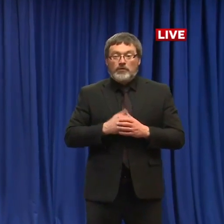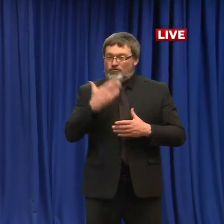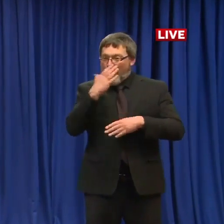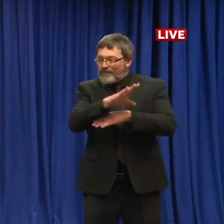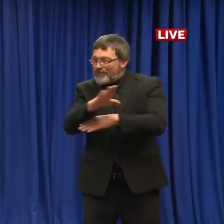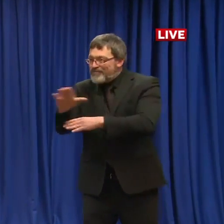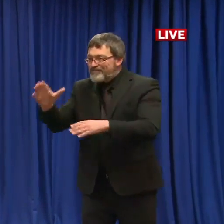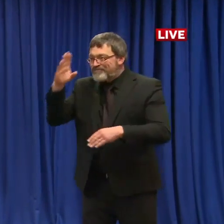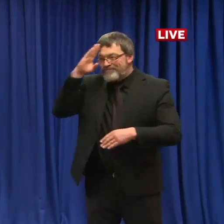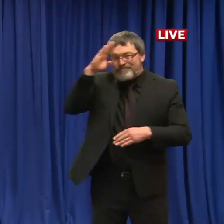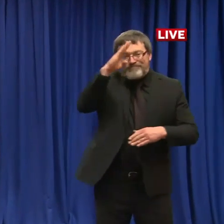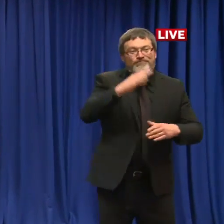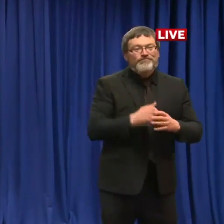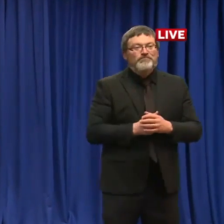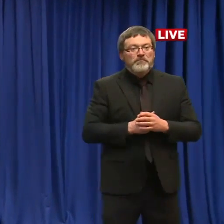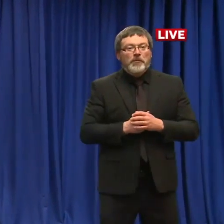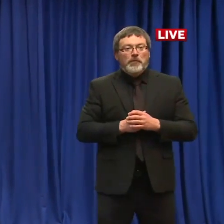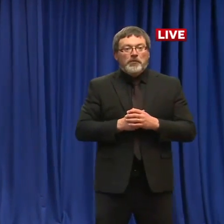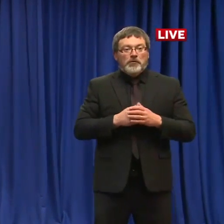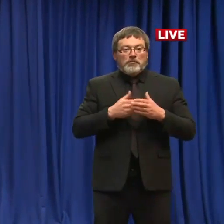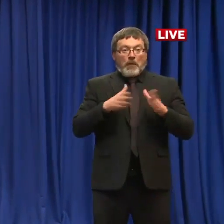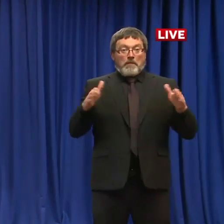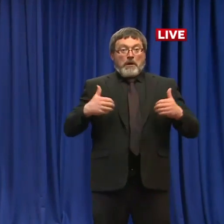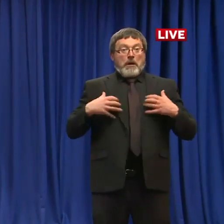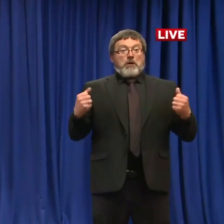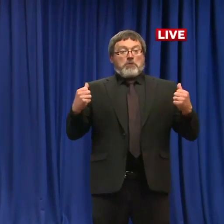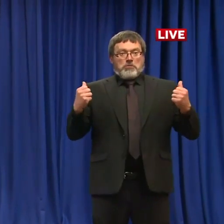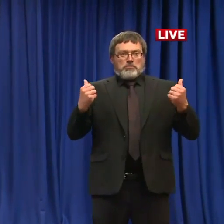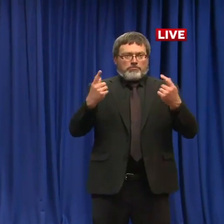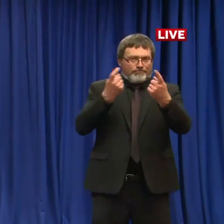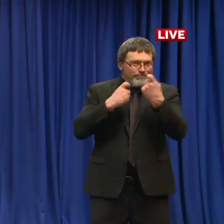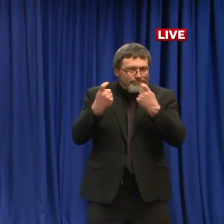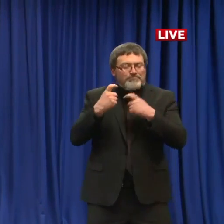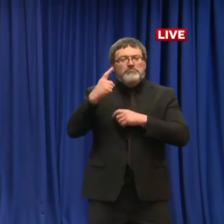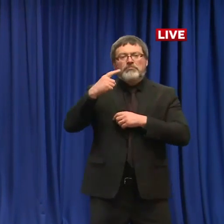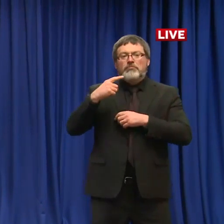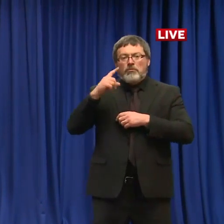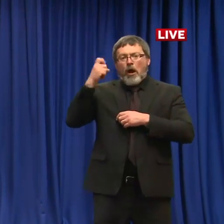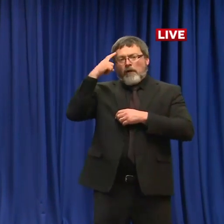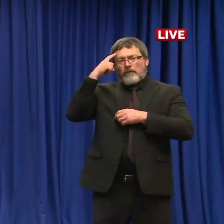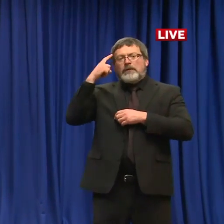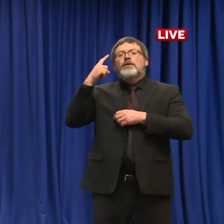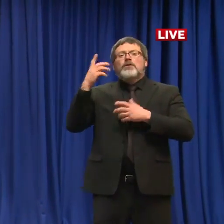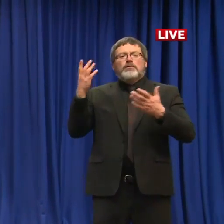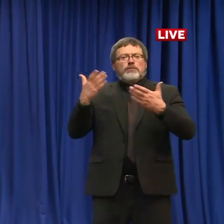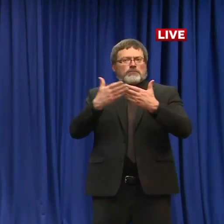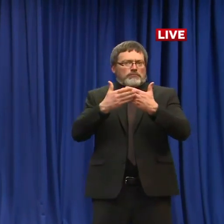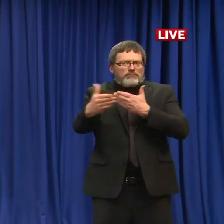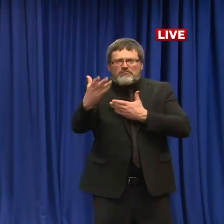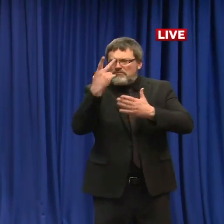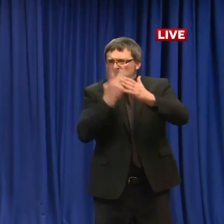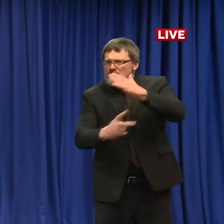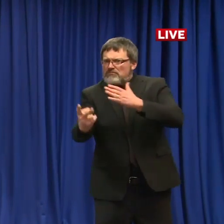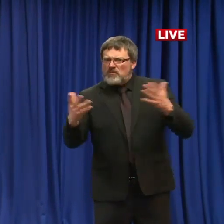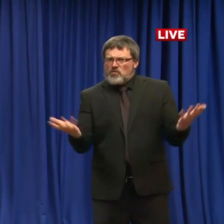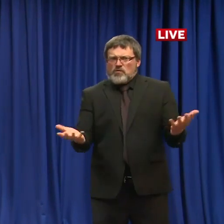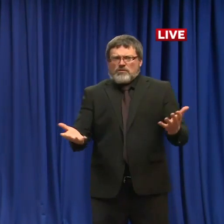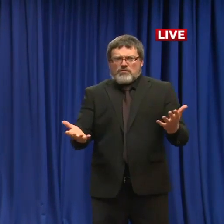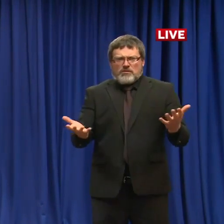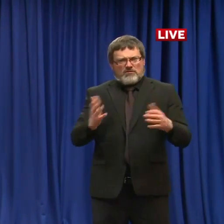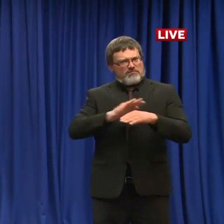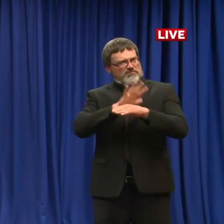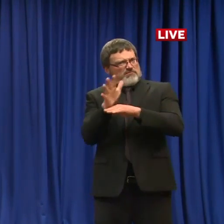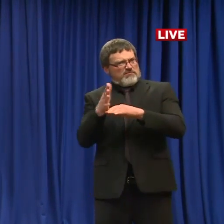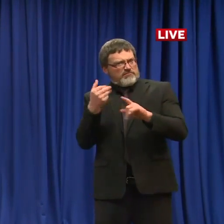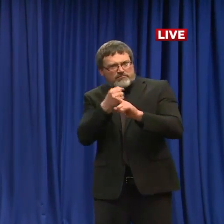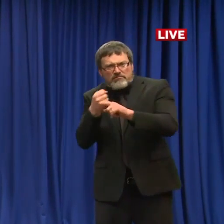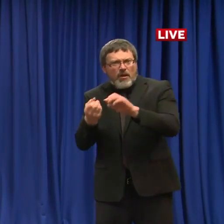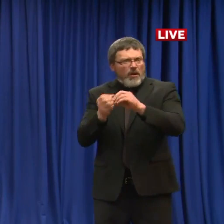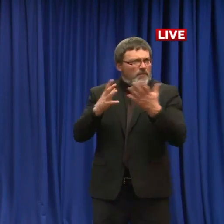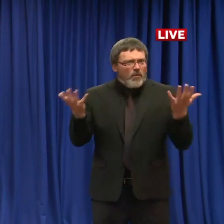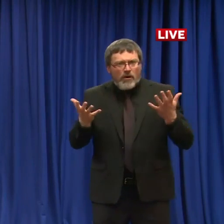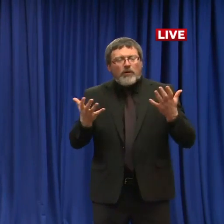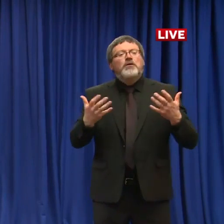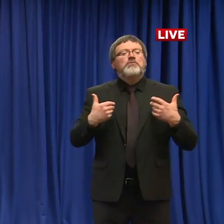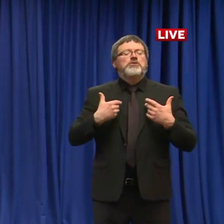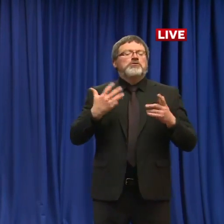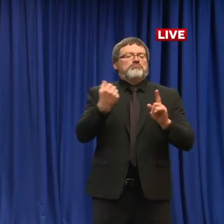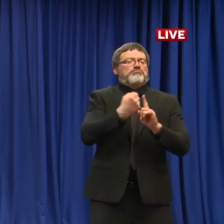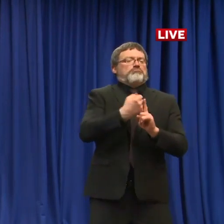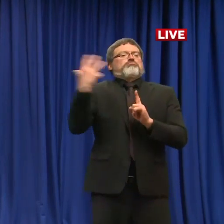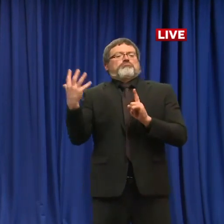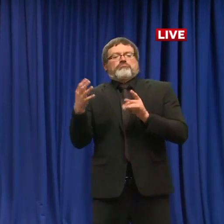THERE’S BEEN A LOT OF QUESTIONS THAT HAVE BEEN COMING TO PUBLIC HEALTH AND STATE GOVERNMENT ABOUT WHAT WE CAN EXPECT FROM COVID-19 IN NEW HAMPSHIRE IN THE FUTURE.